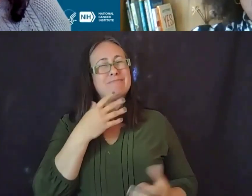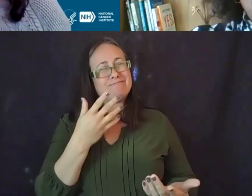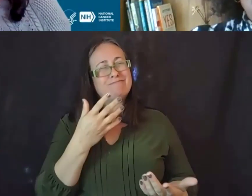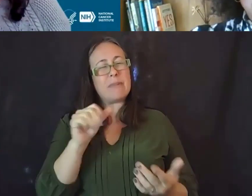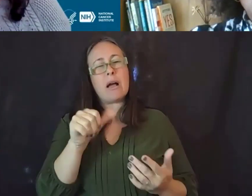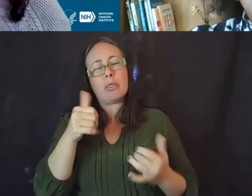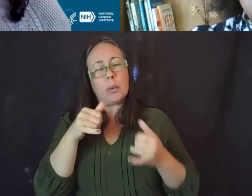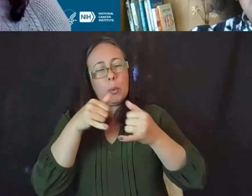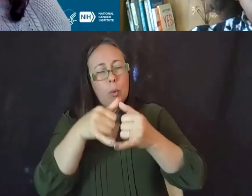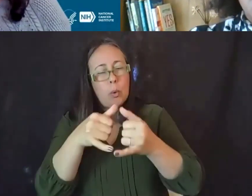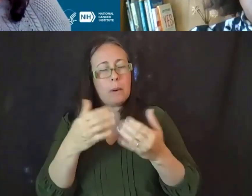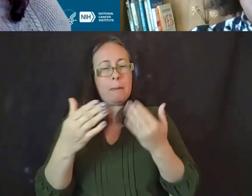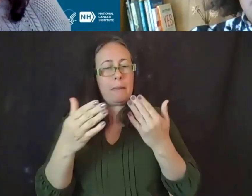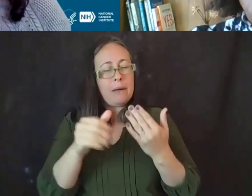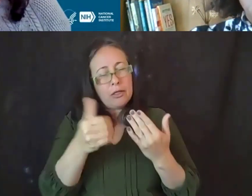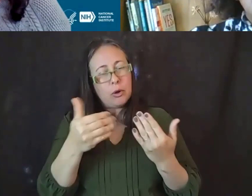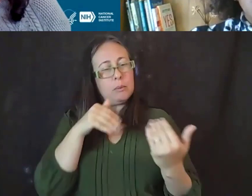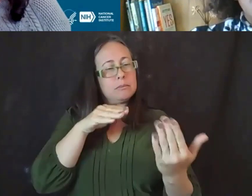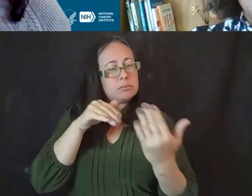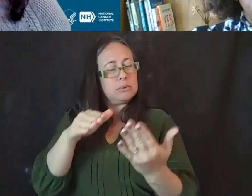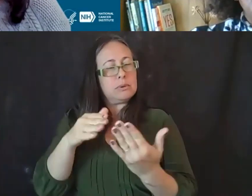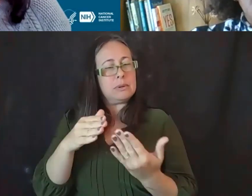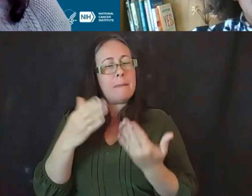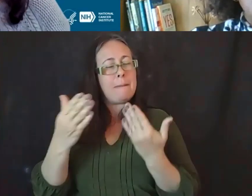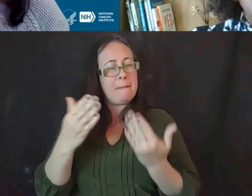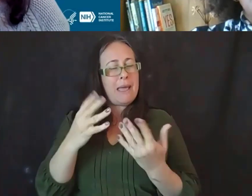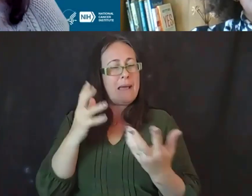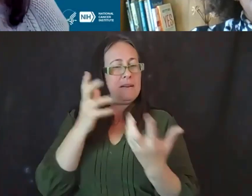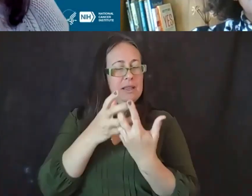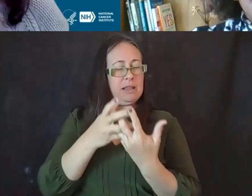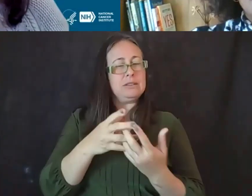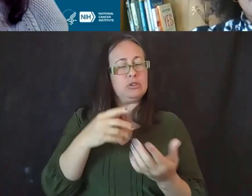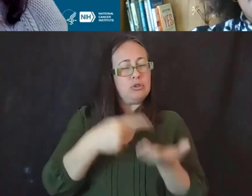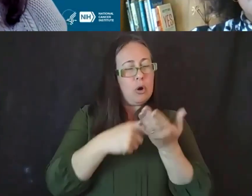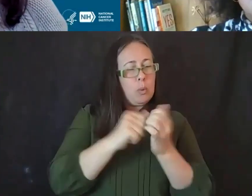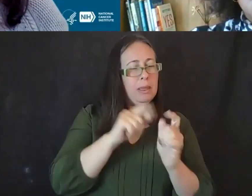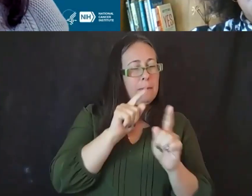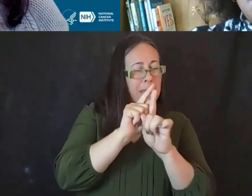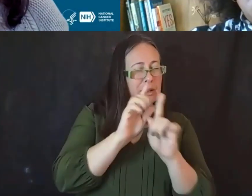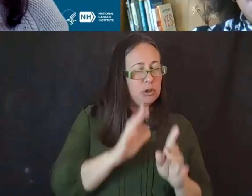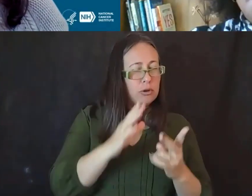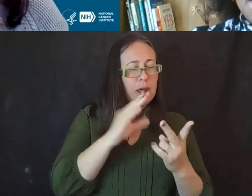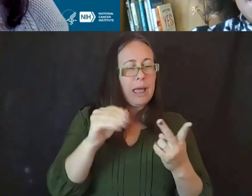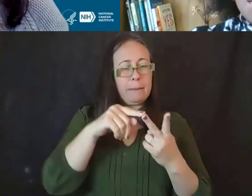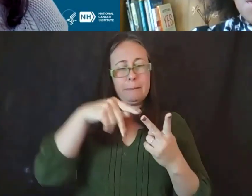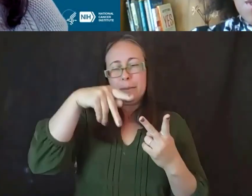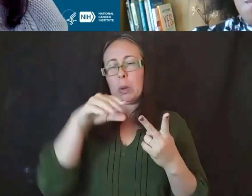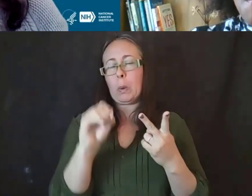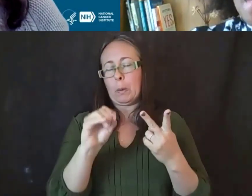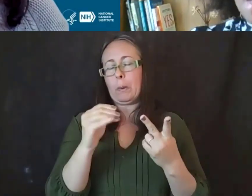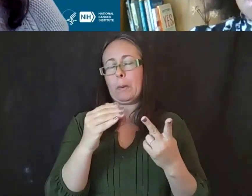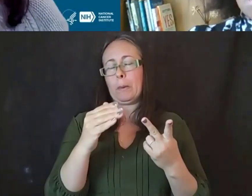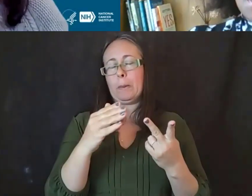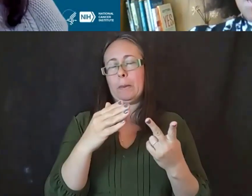do they affect future funding decisions? Say, for example, you're wanting some supplemental funds